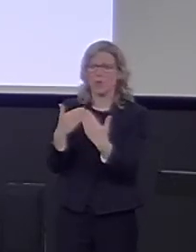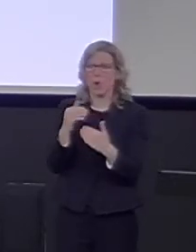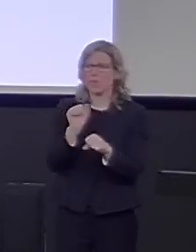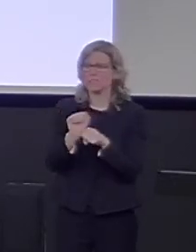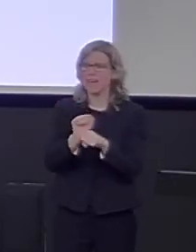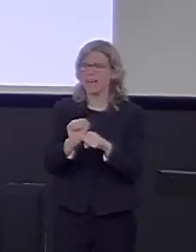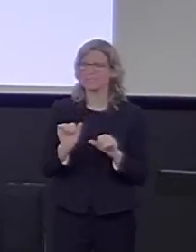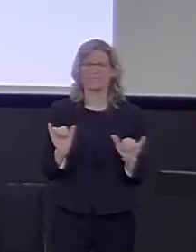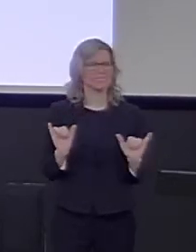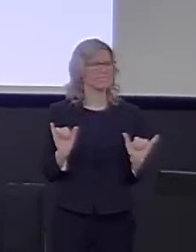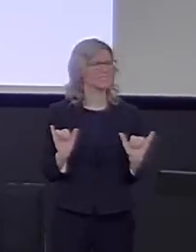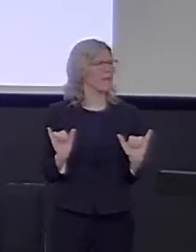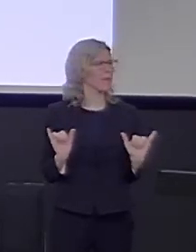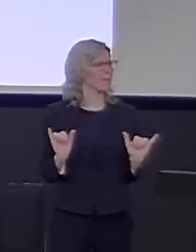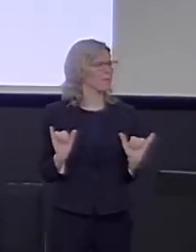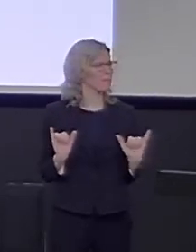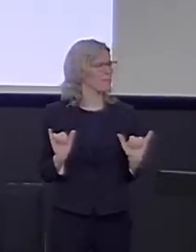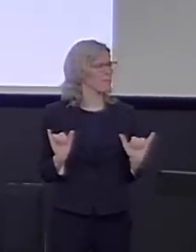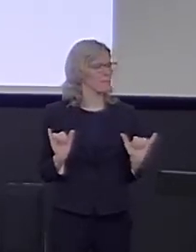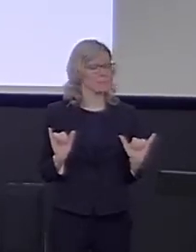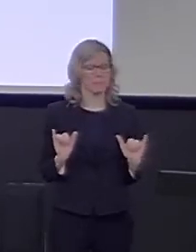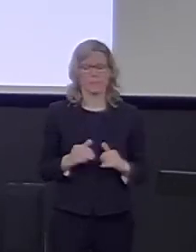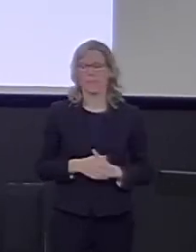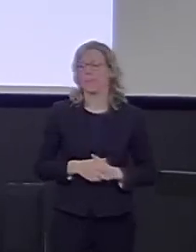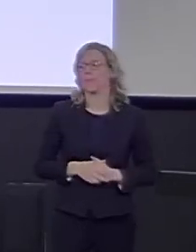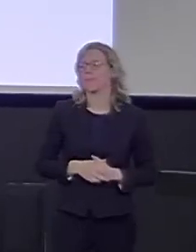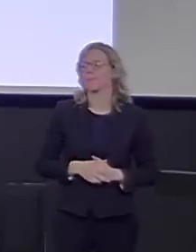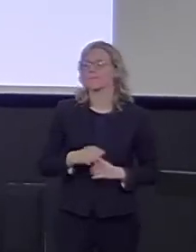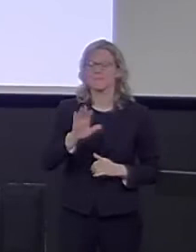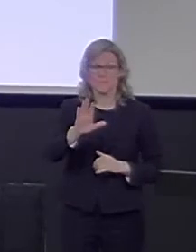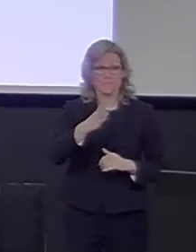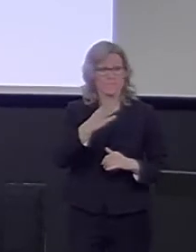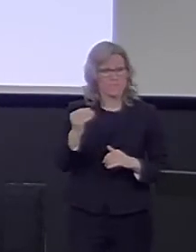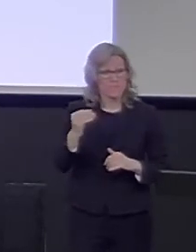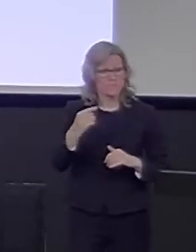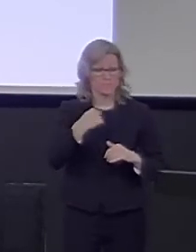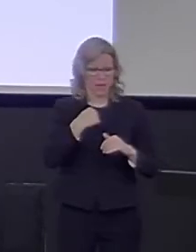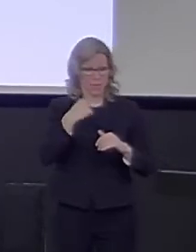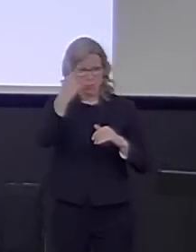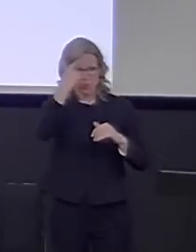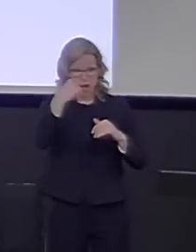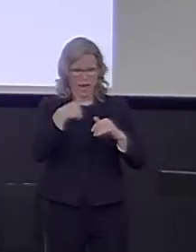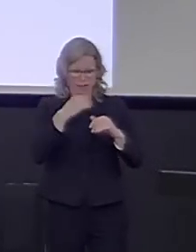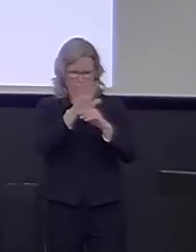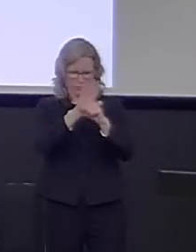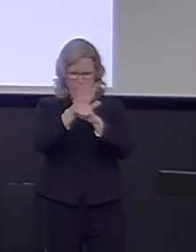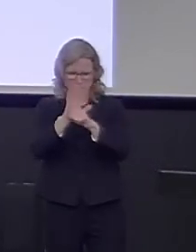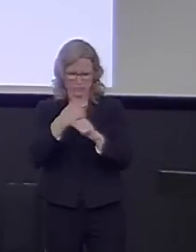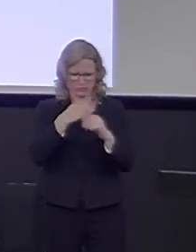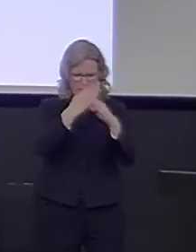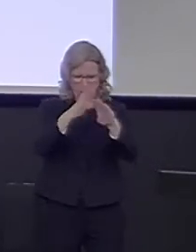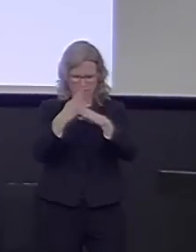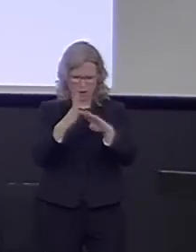And furthermore, because I've divided the brain up into areas, I expect that this analysis to tell me something